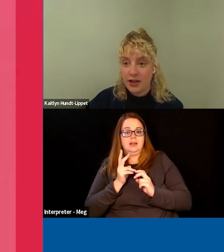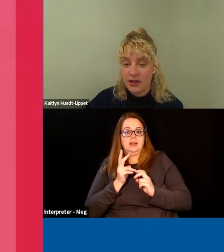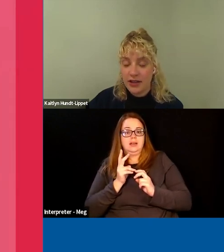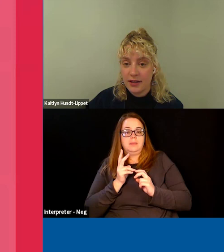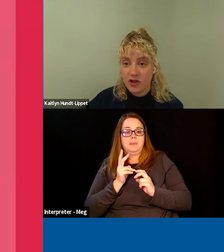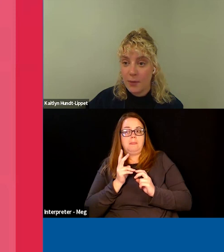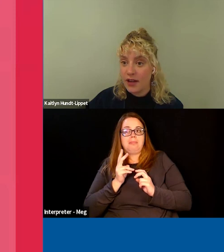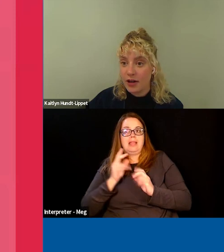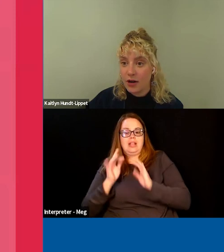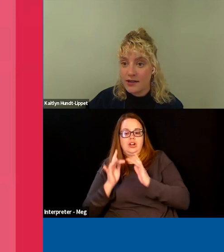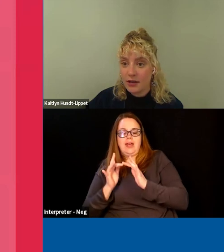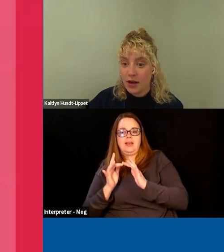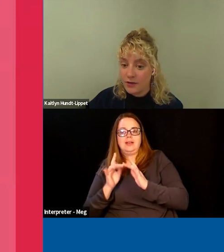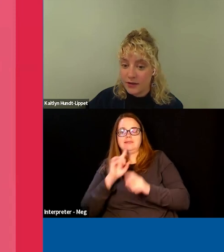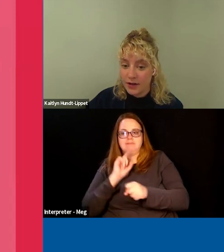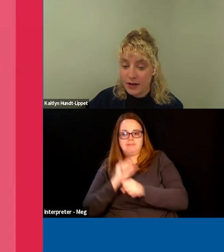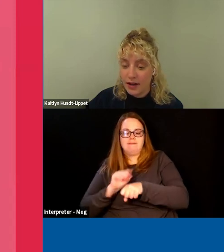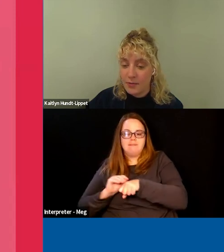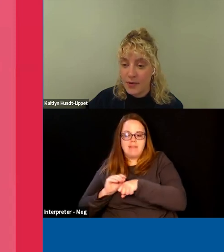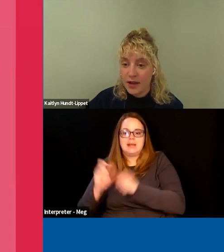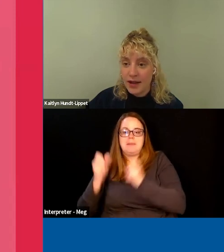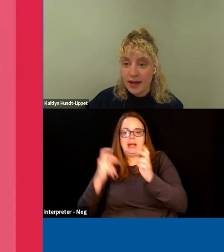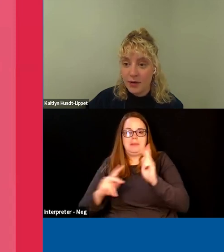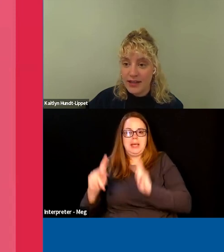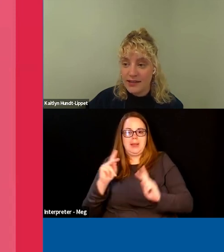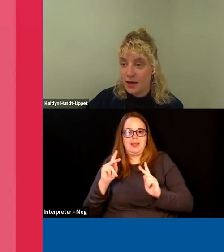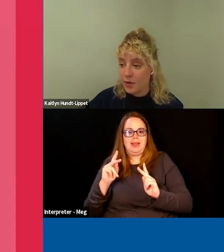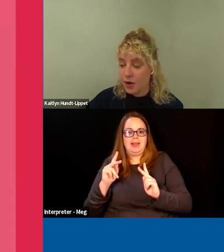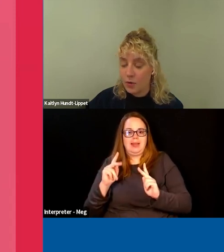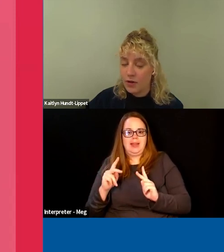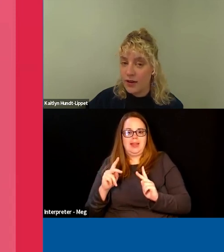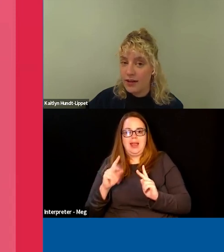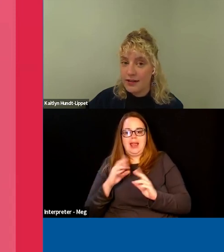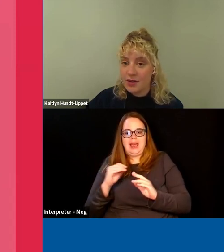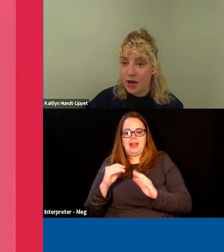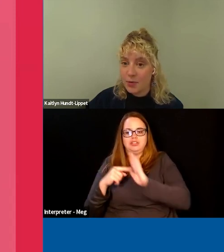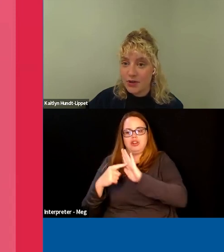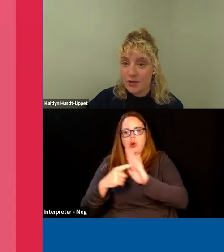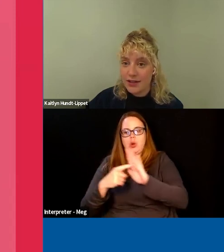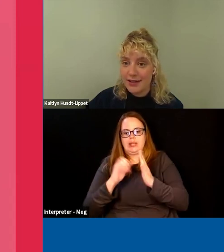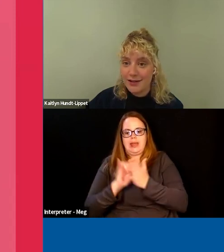actually extrapolate across a lot of different inequities, and I'm really hopeful that it's a good opportunity